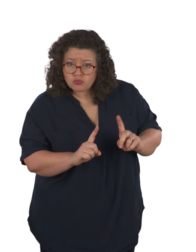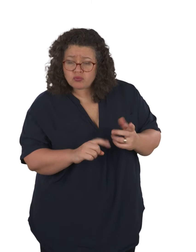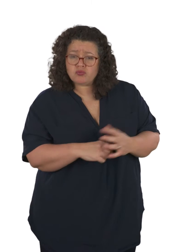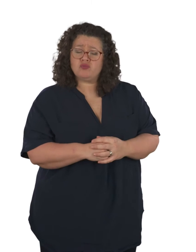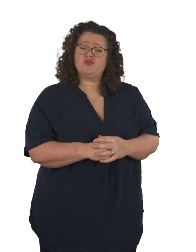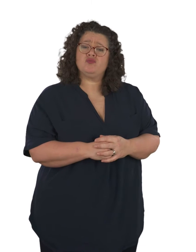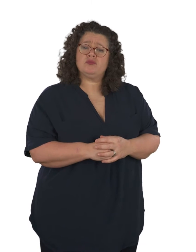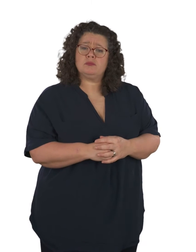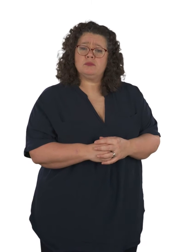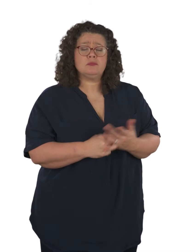the things they want to do,